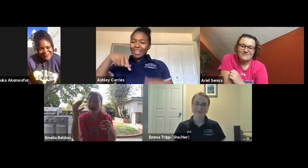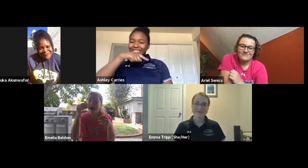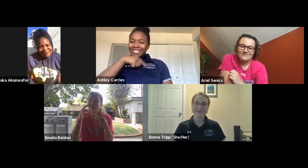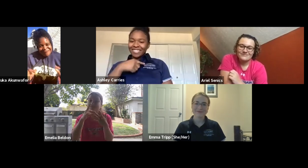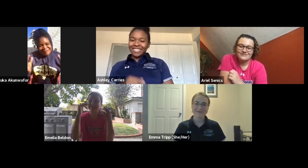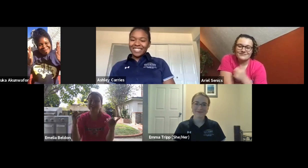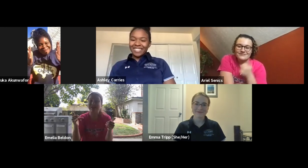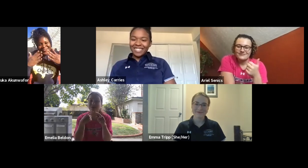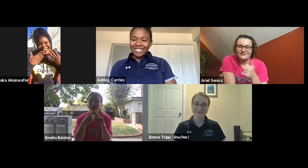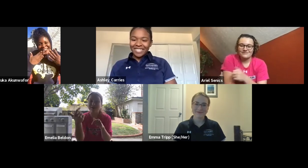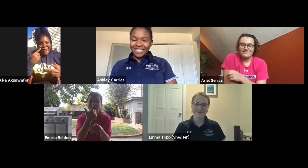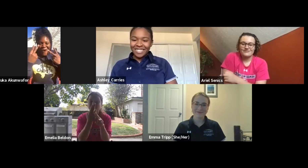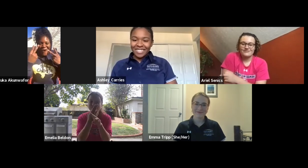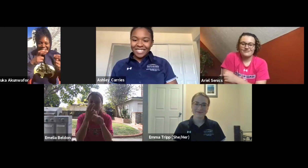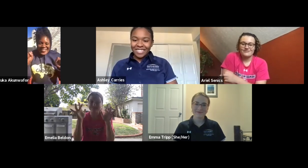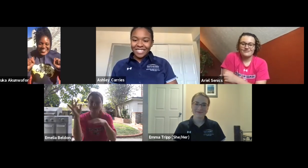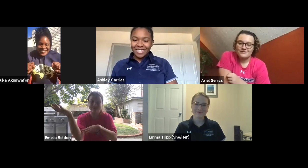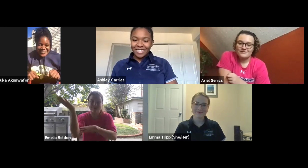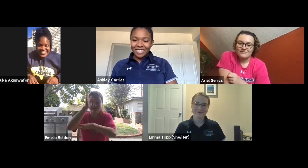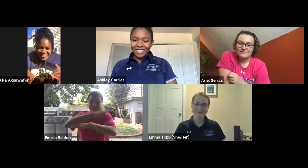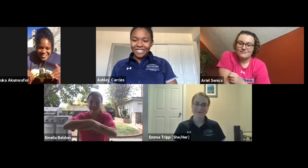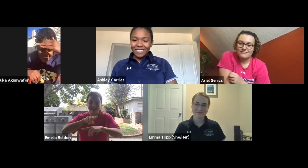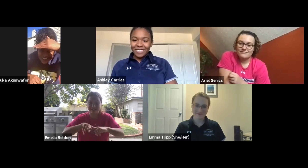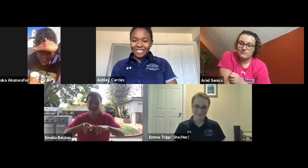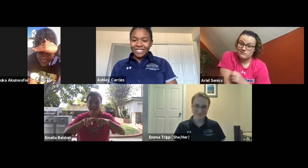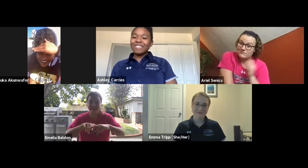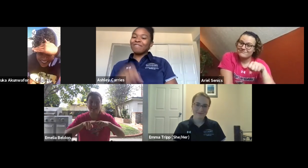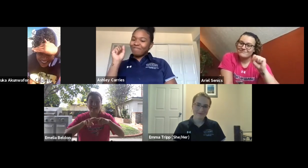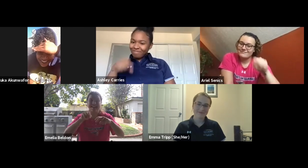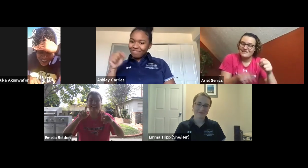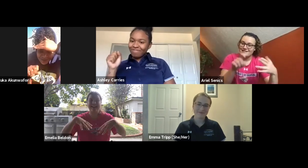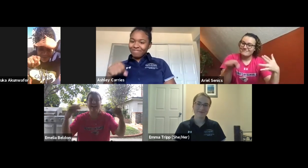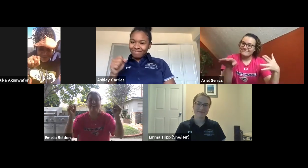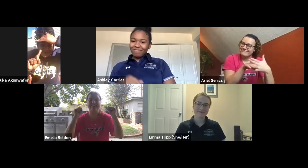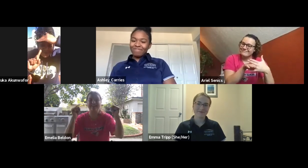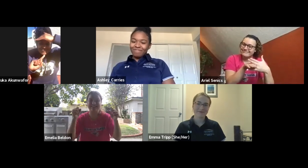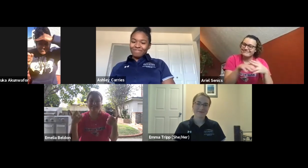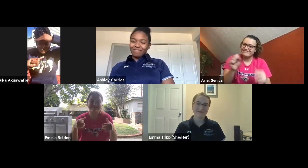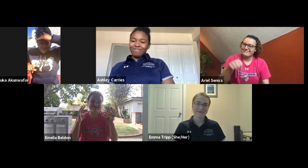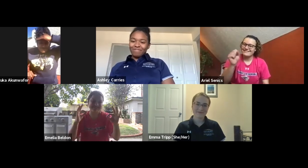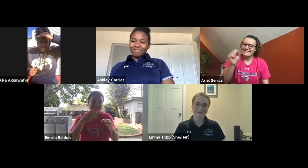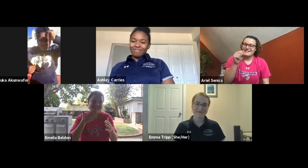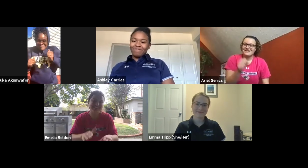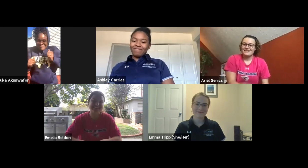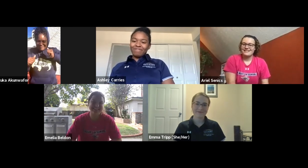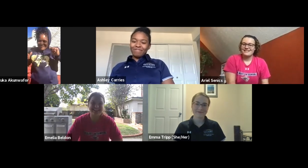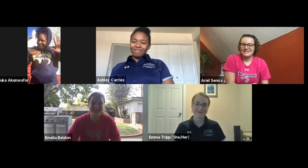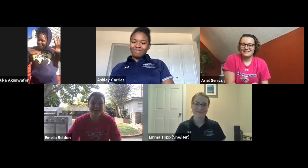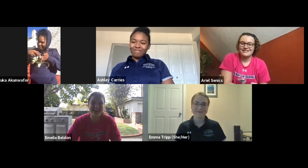>Yes, especially when we’re all using our computers and sitting all day long, it’s good to get out and exercise. > Yeah, we need a break.